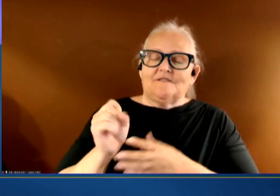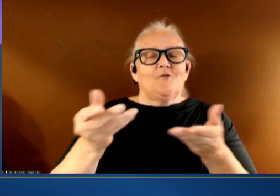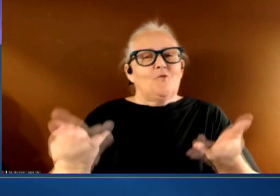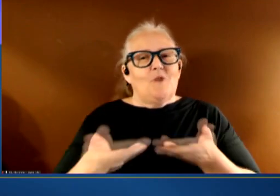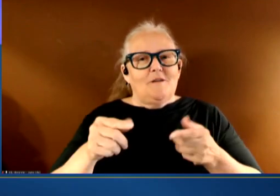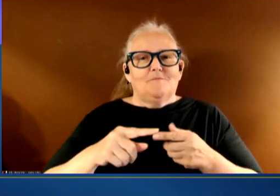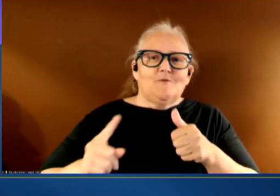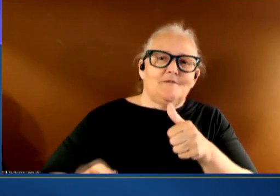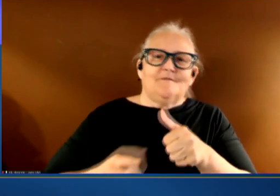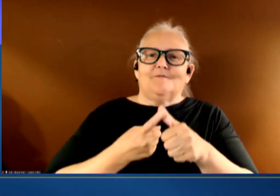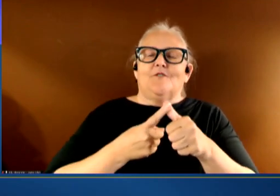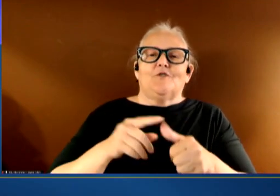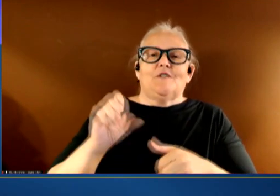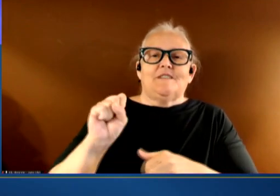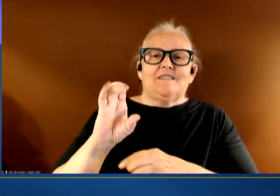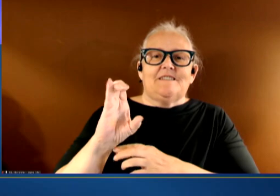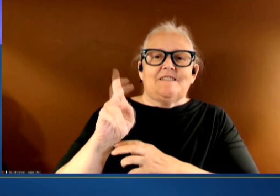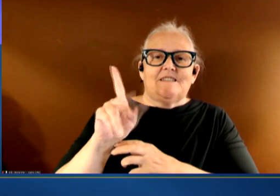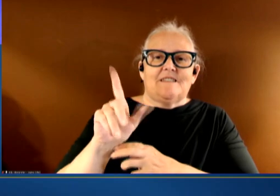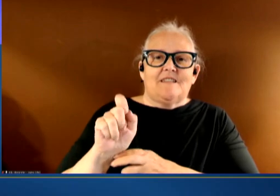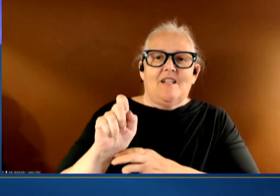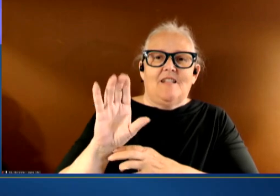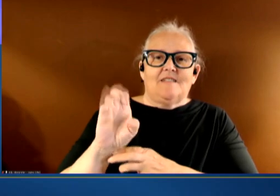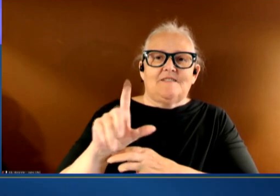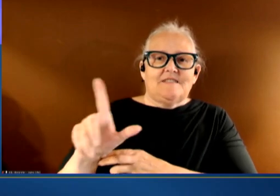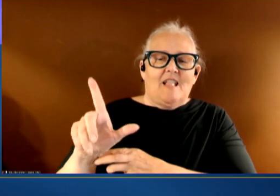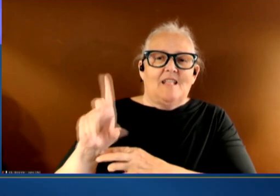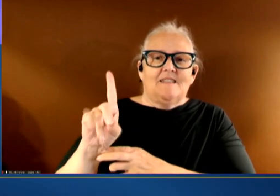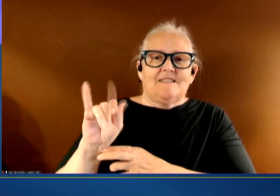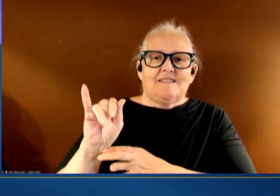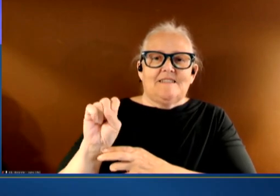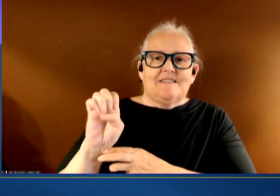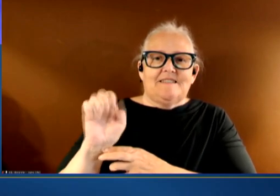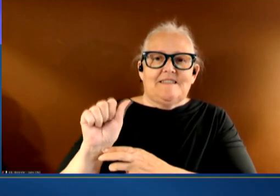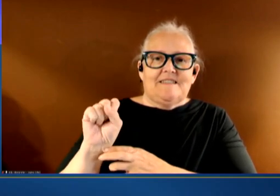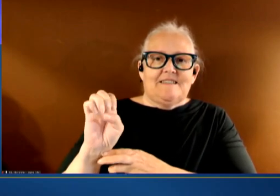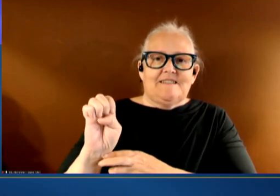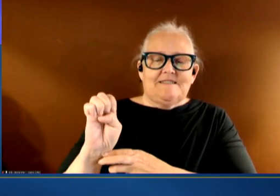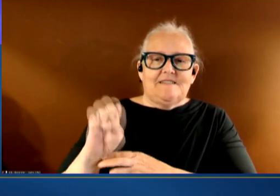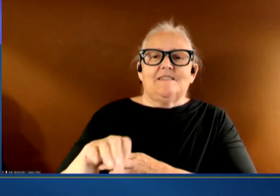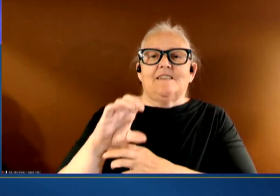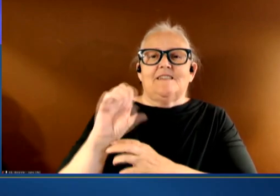Cell Disease Summit. We're so excited that you are all here. This has been a labor of